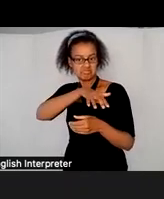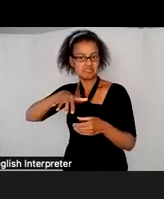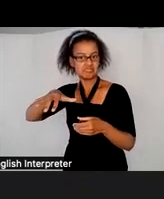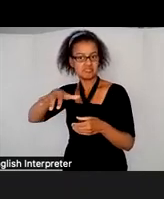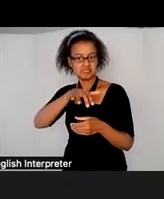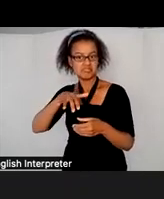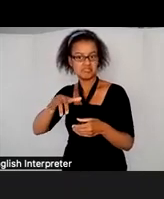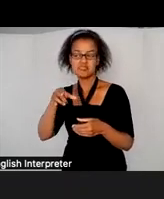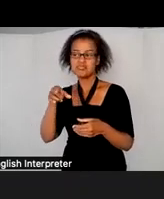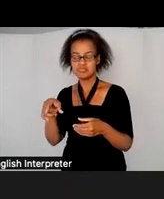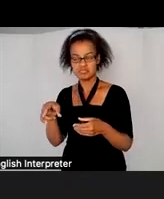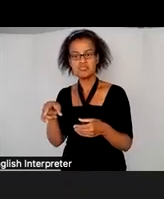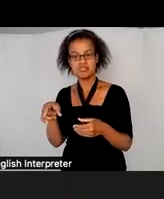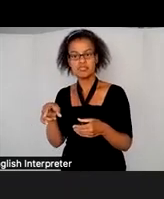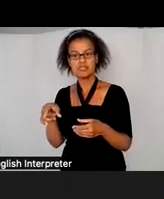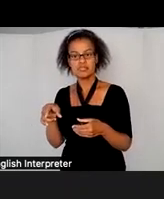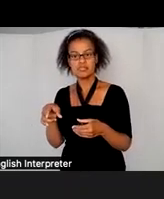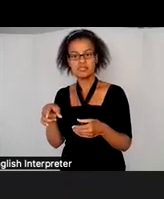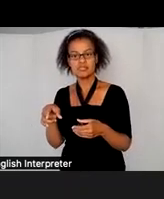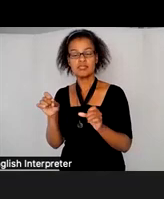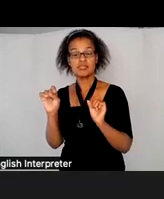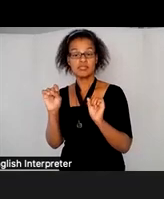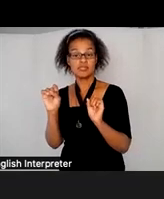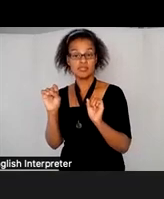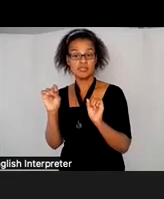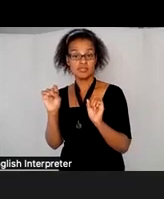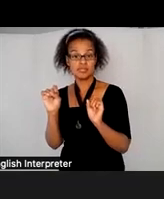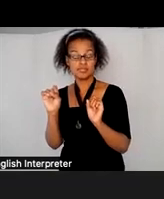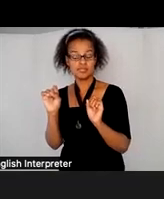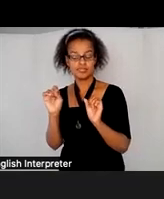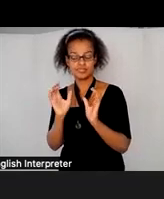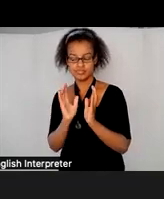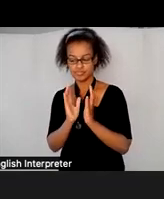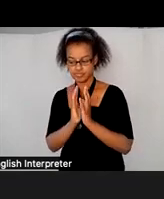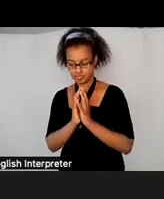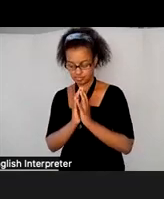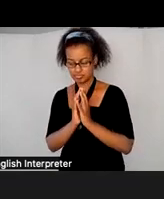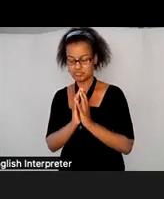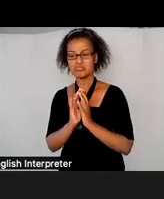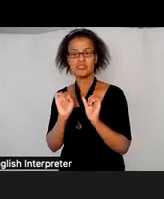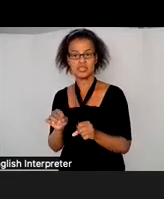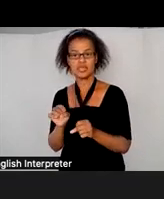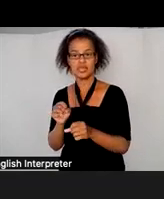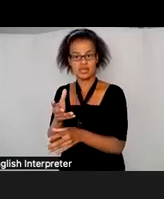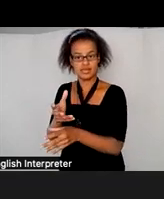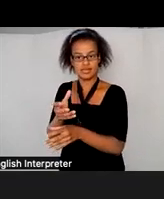live in a neighborhood are able to receive a plot of land to grow their own crop.